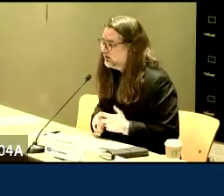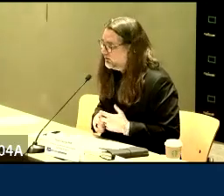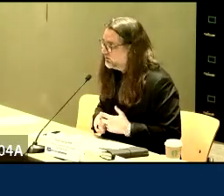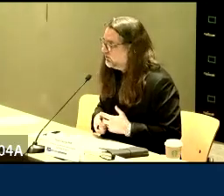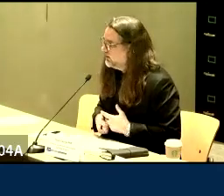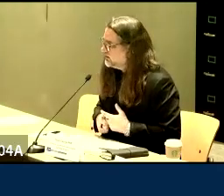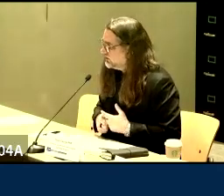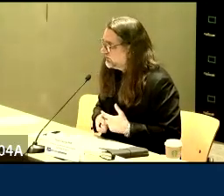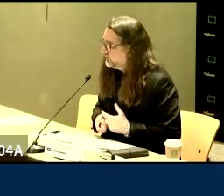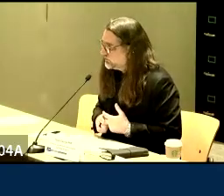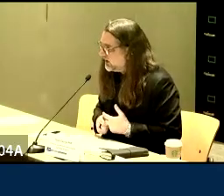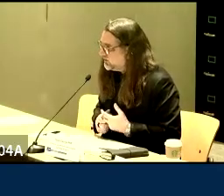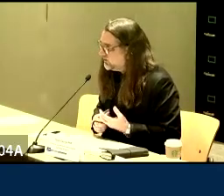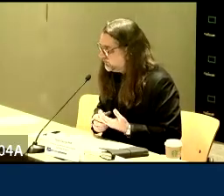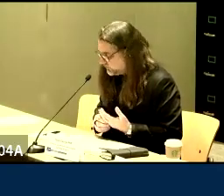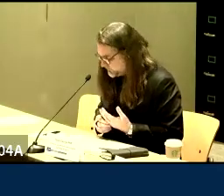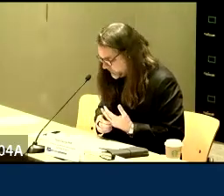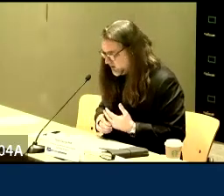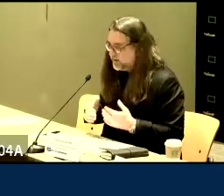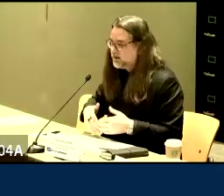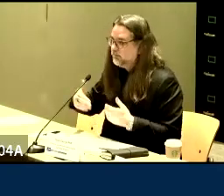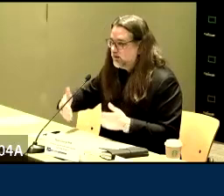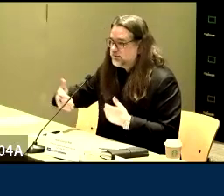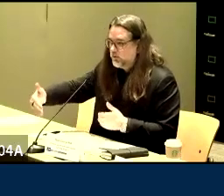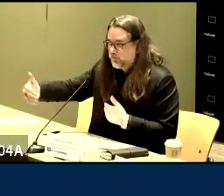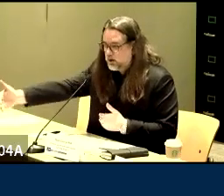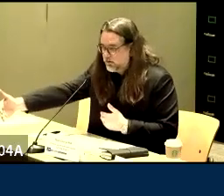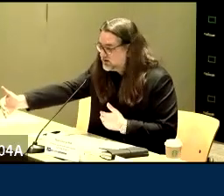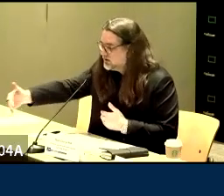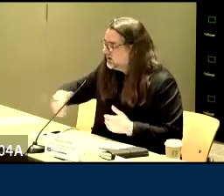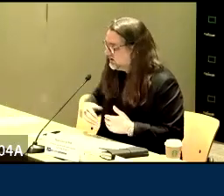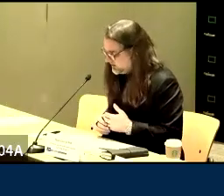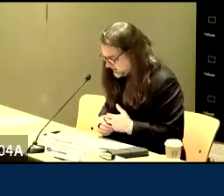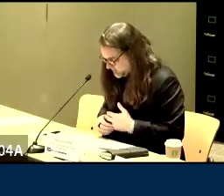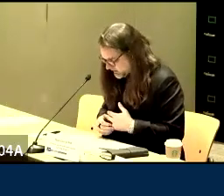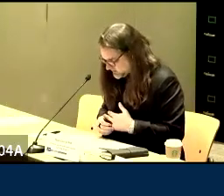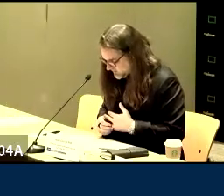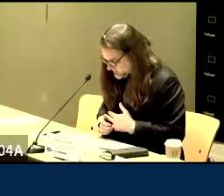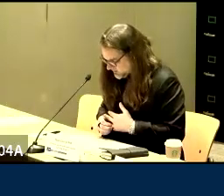local, territorial, and tribal groups. We want to make much more progress in that space.